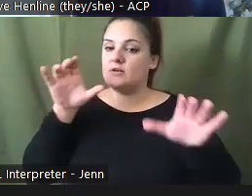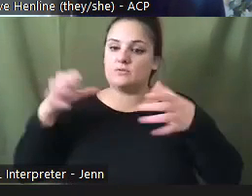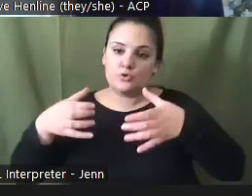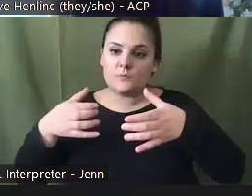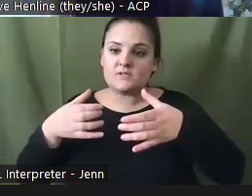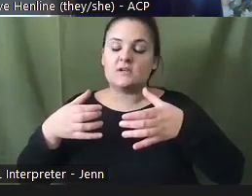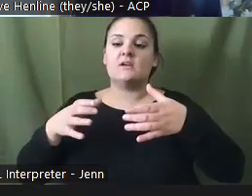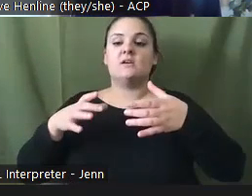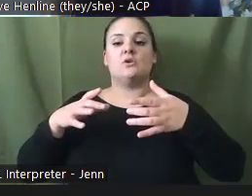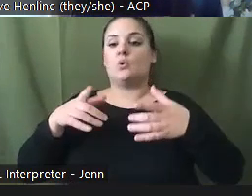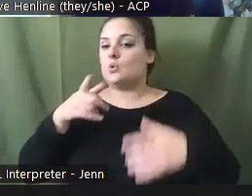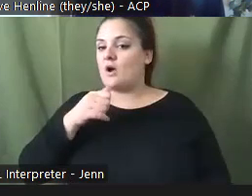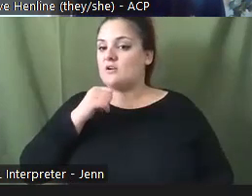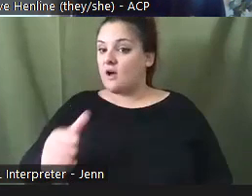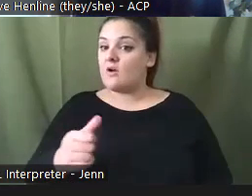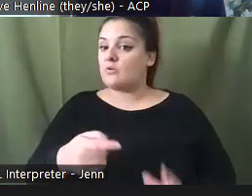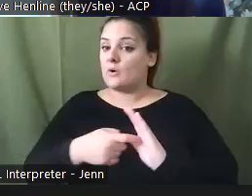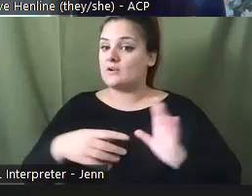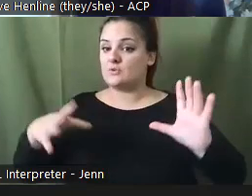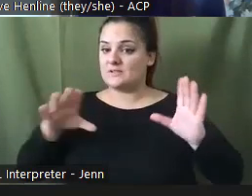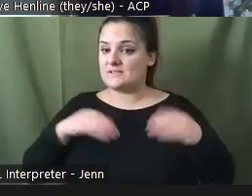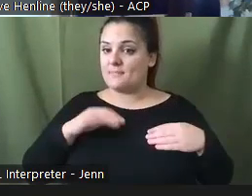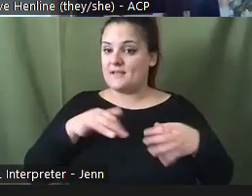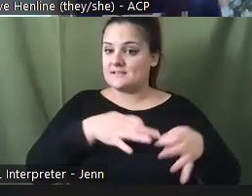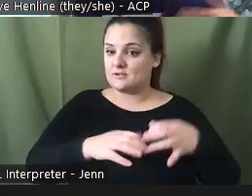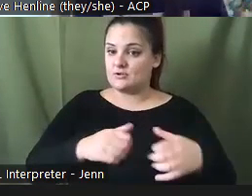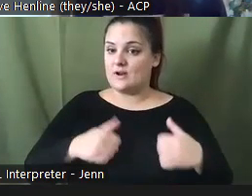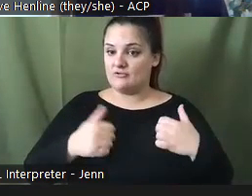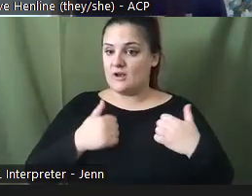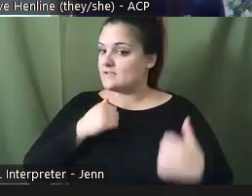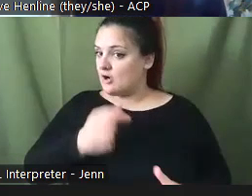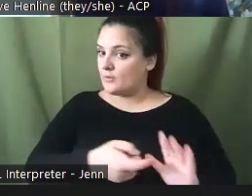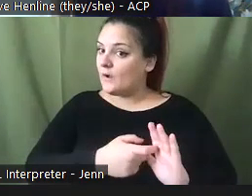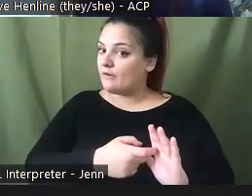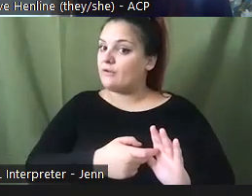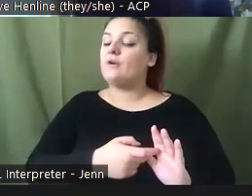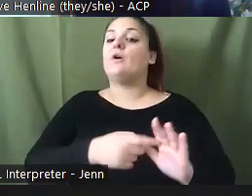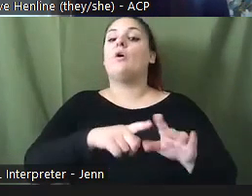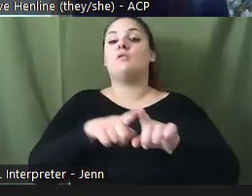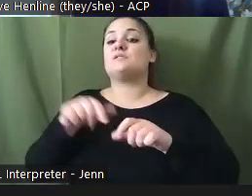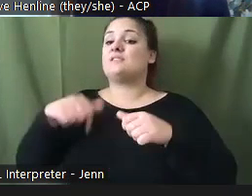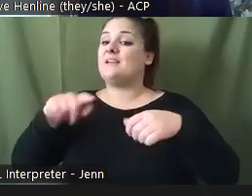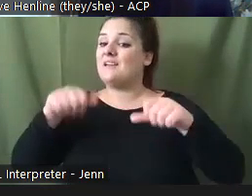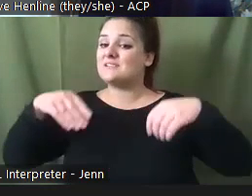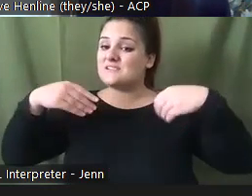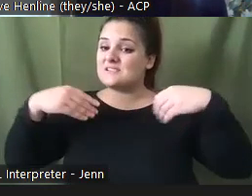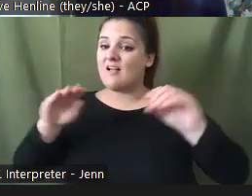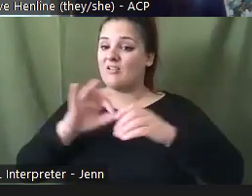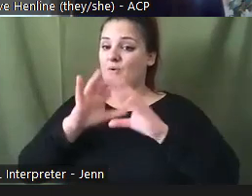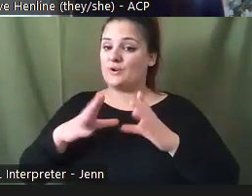the substitute address and can also, you know, potentially sell voter information to